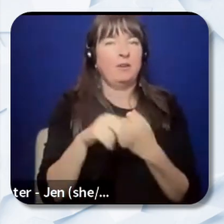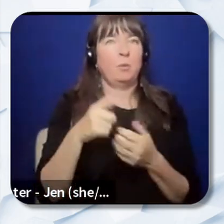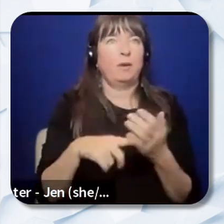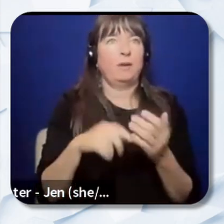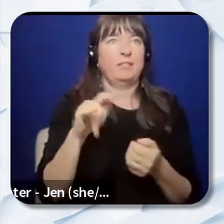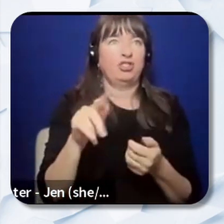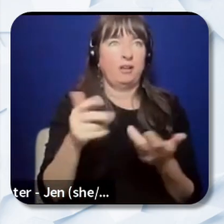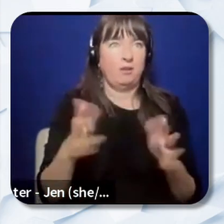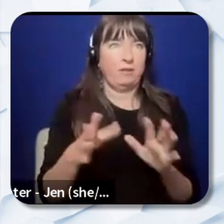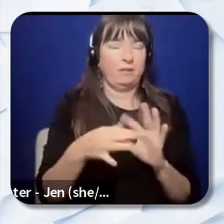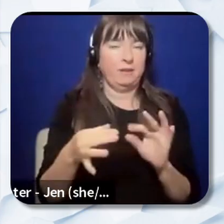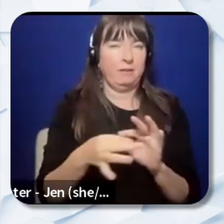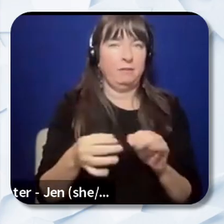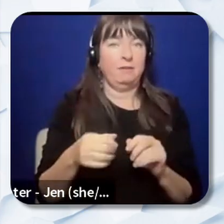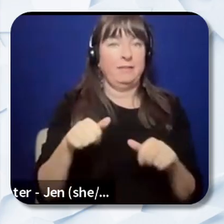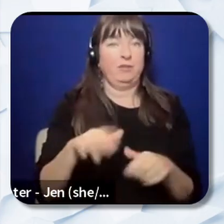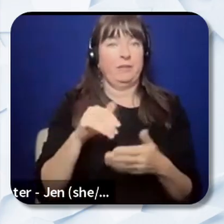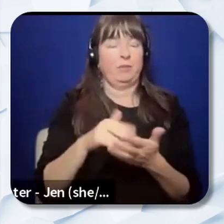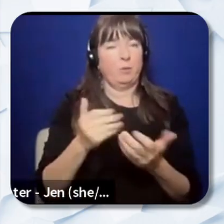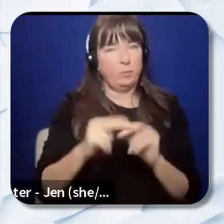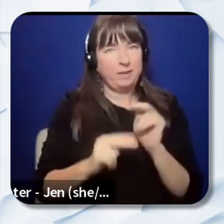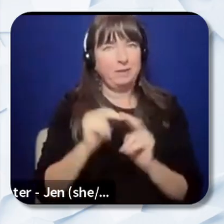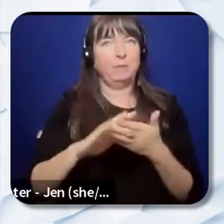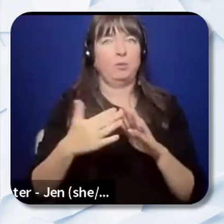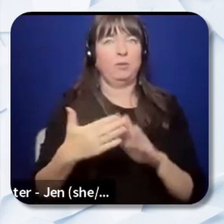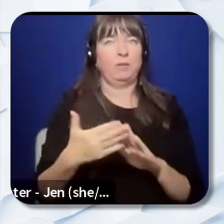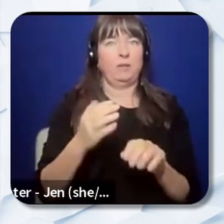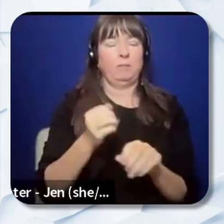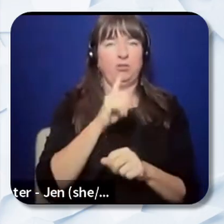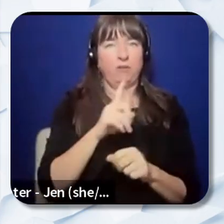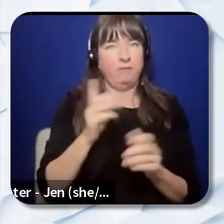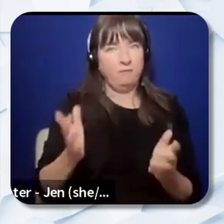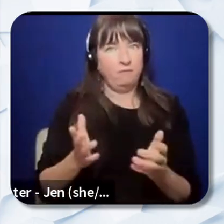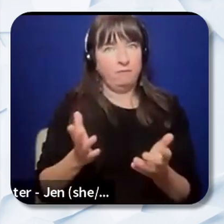center we like to build the community of making sure that we foster the positive relationship and